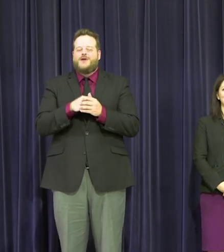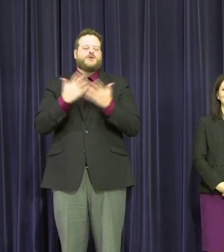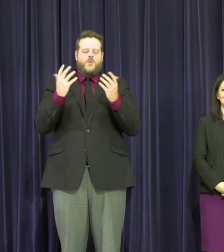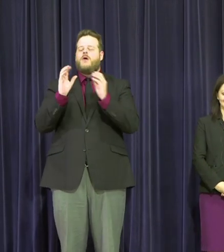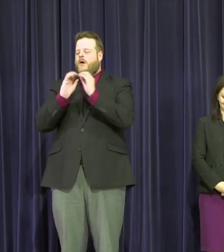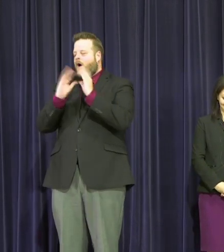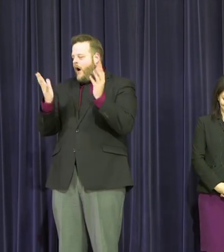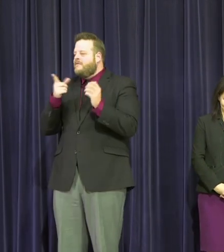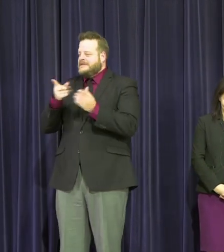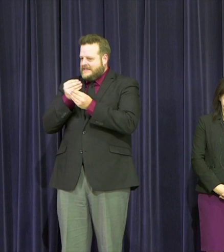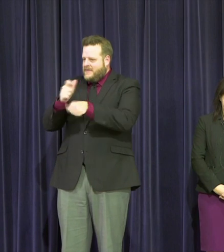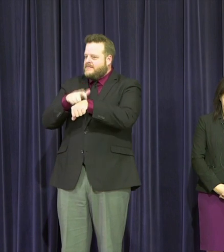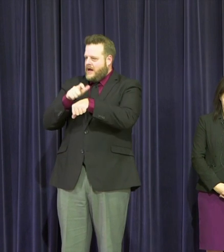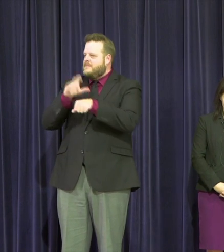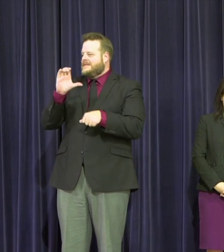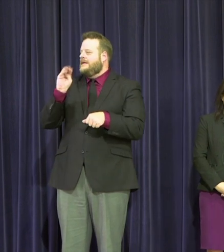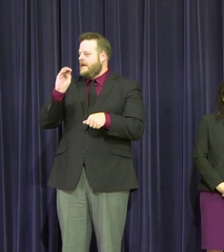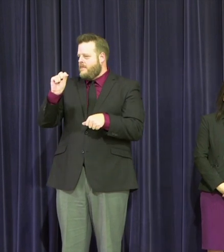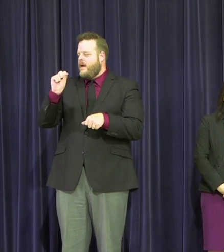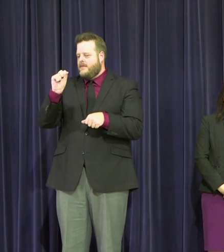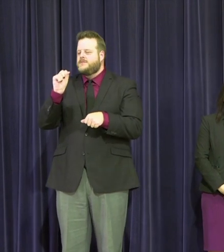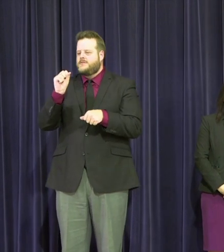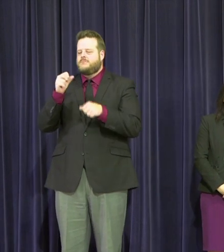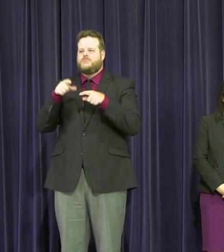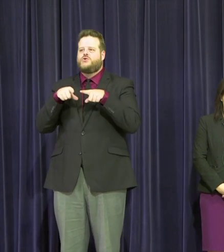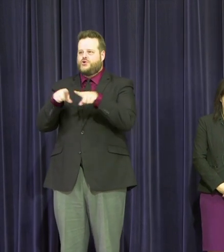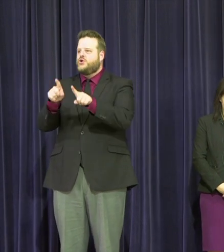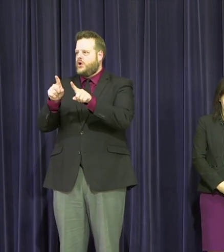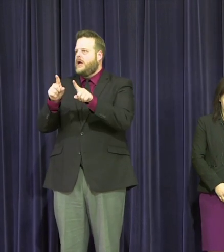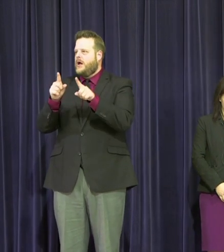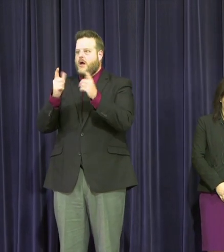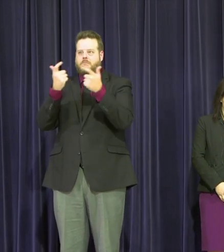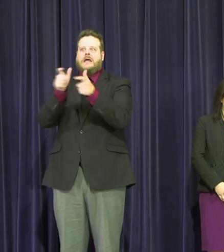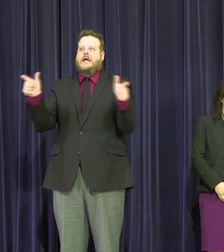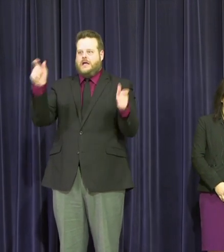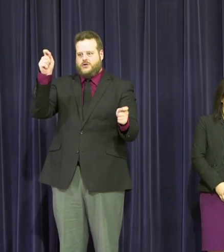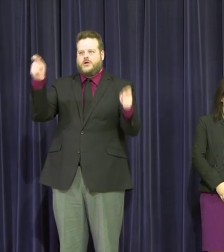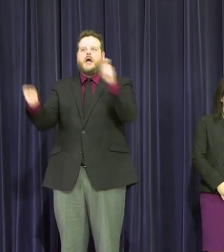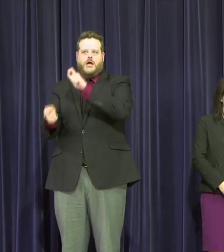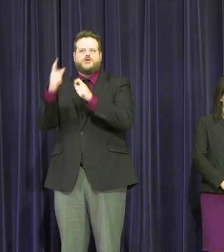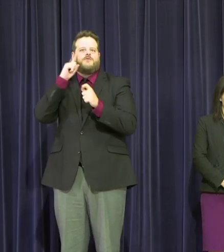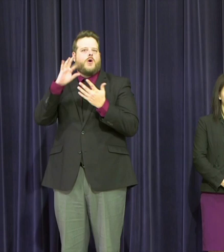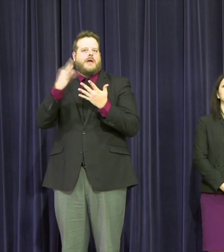Obviously, you spent time at CMS during an incredible time of change in Medicare and Medicaid.